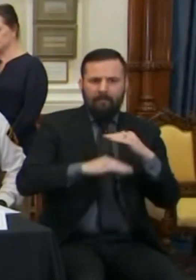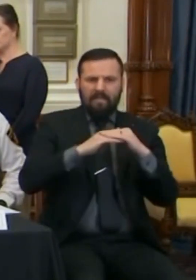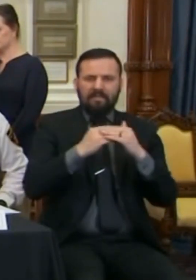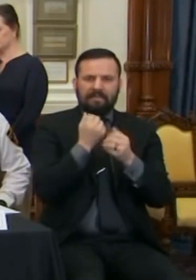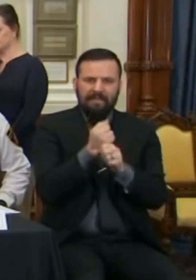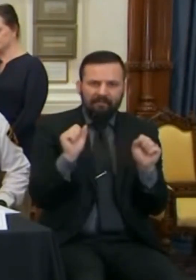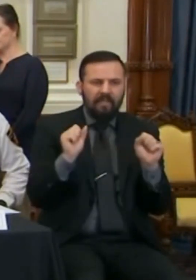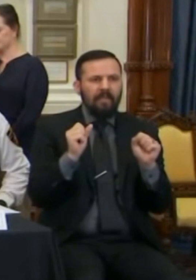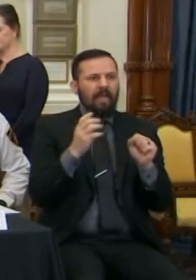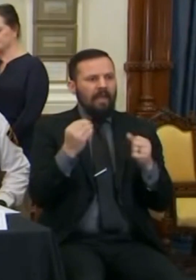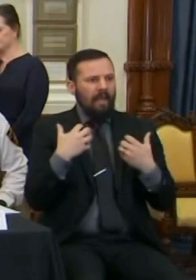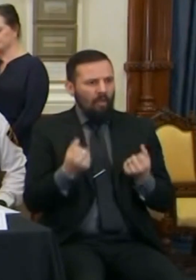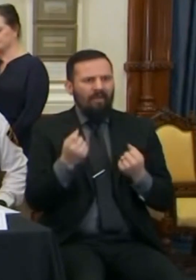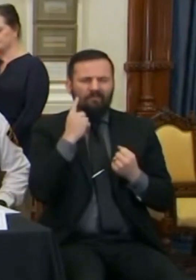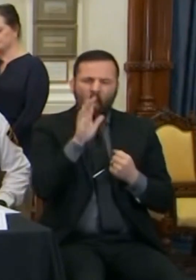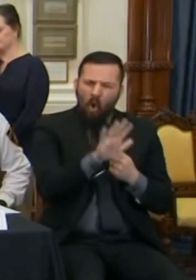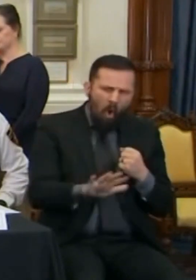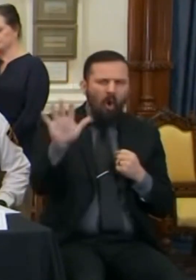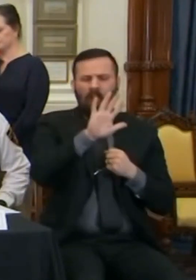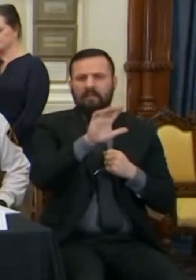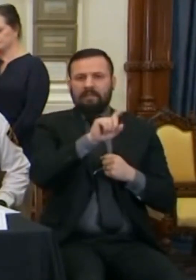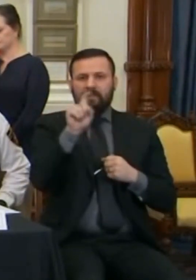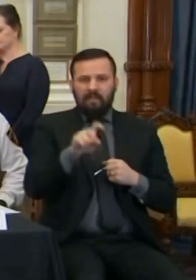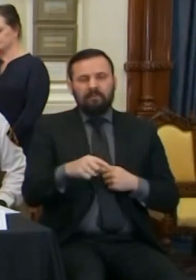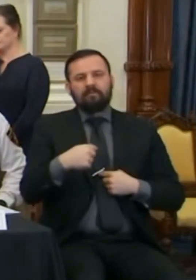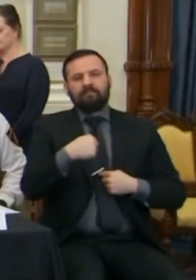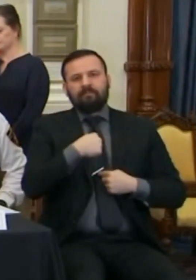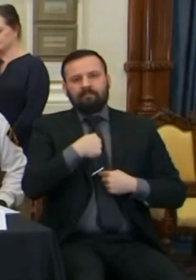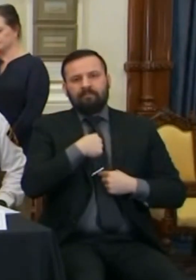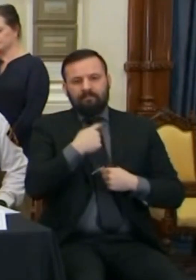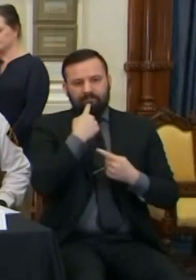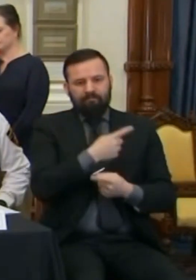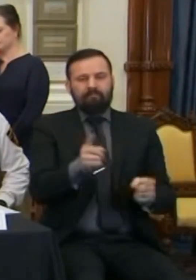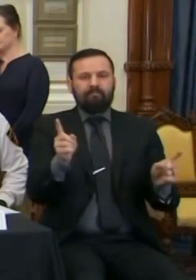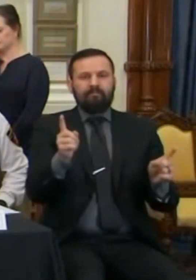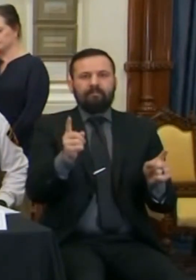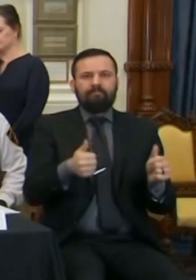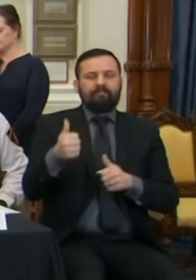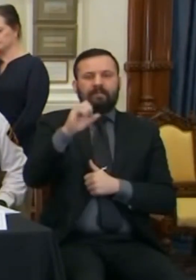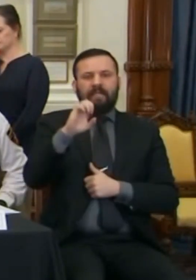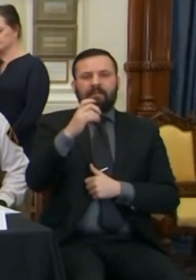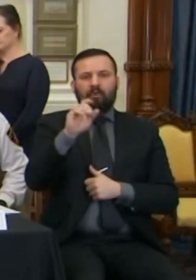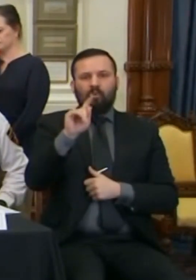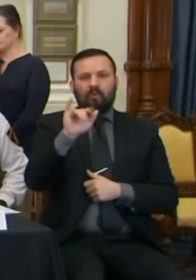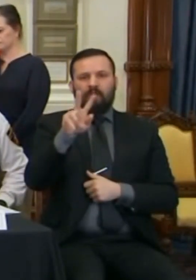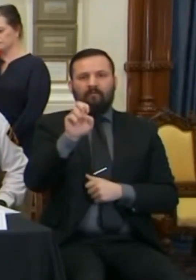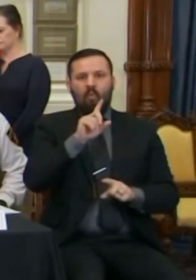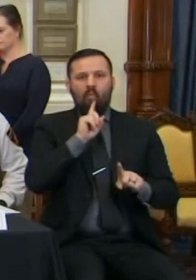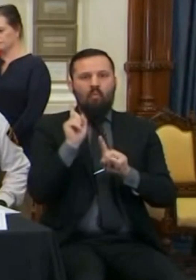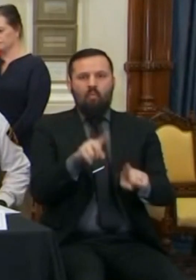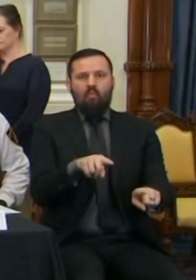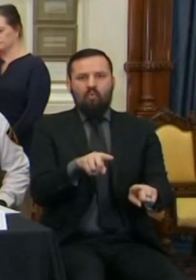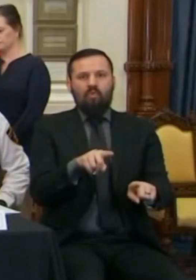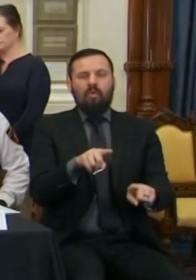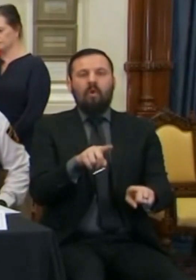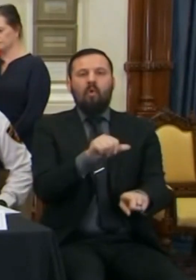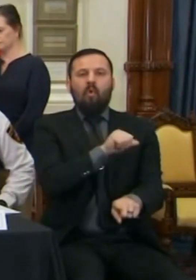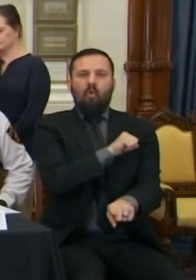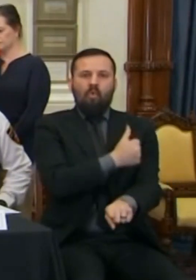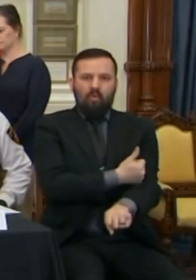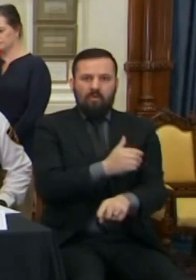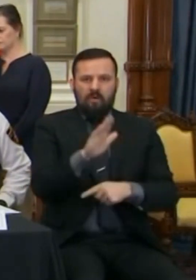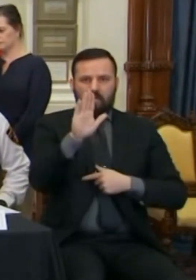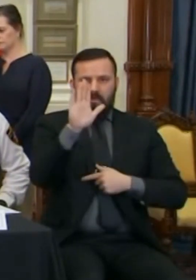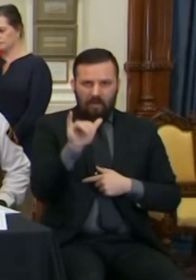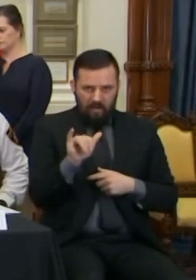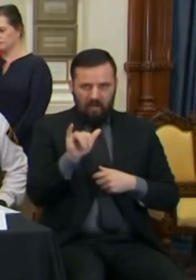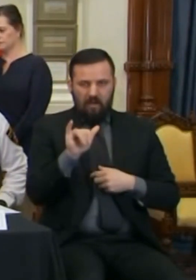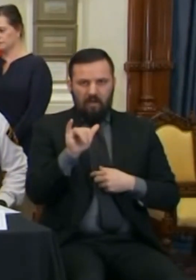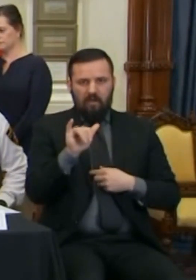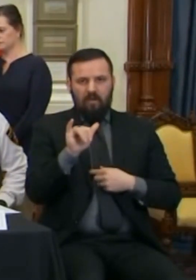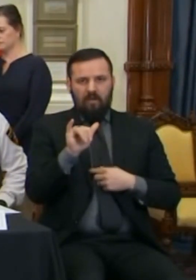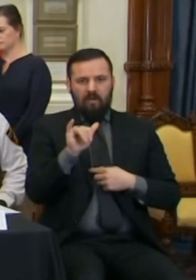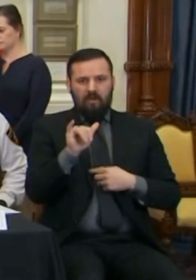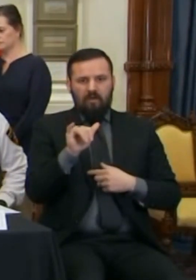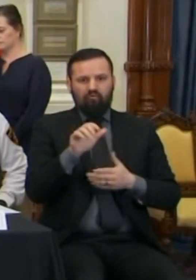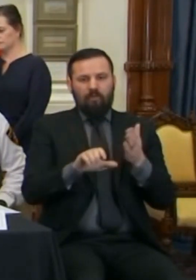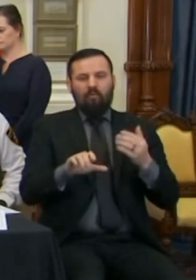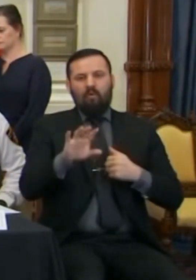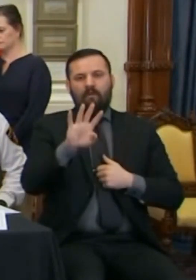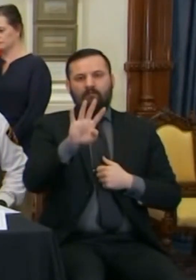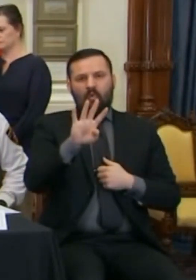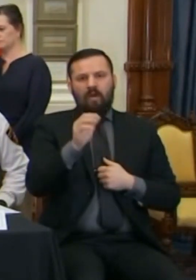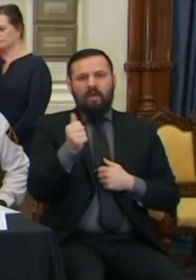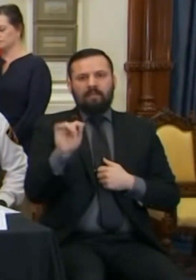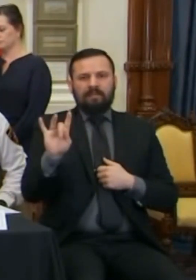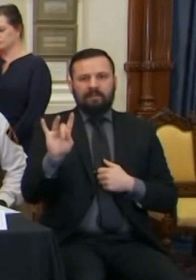all Texans I am issuing an executive order authorized by Chapter 418 this